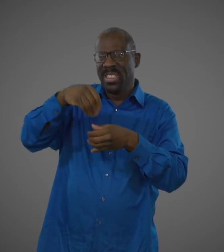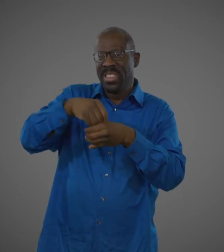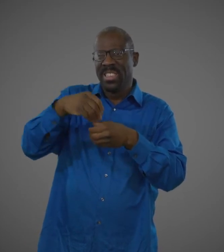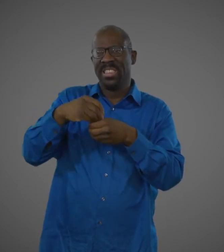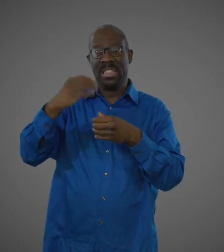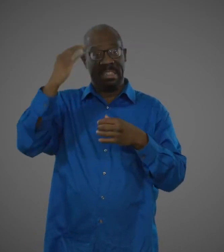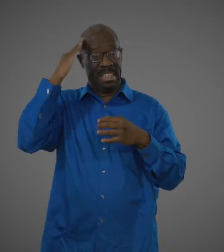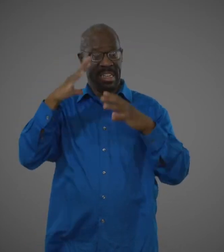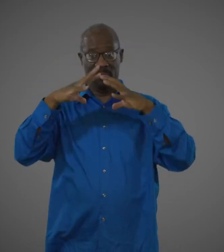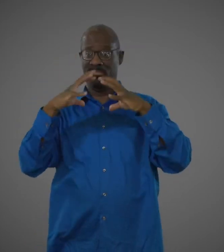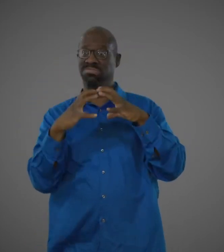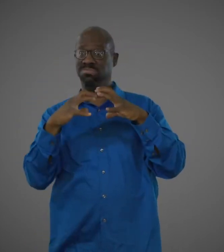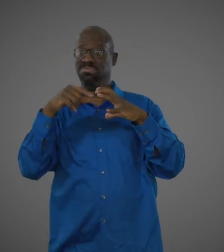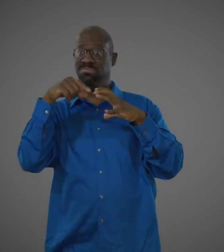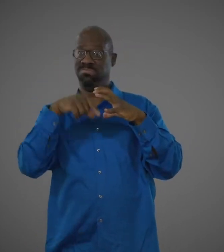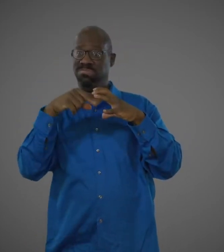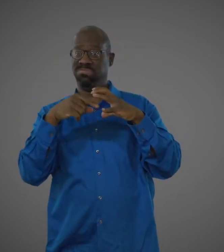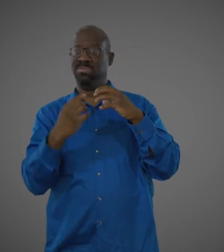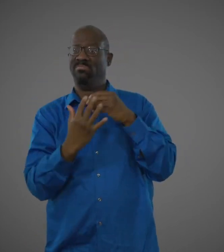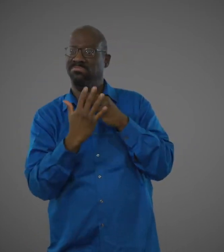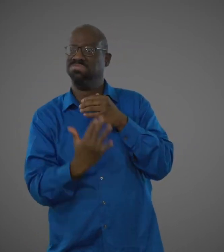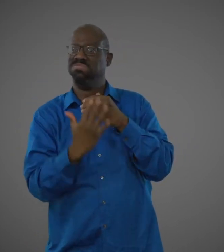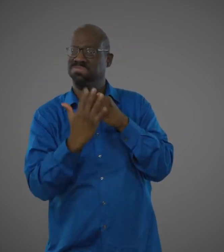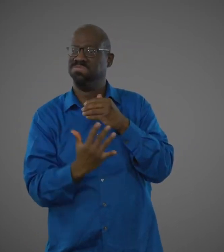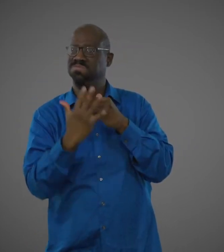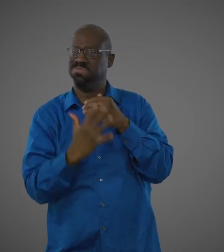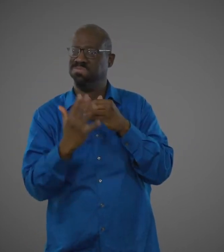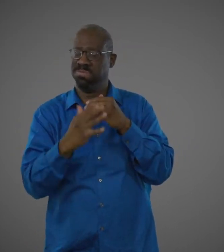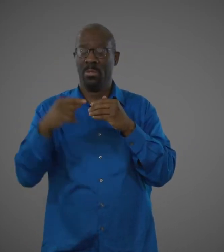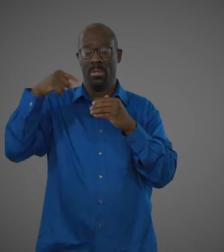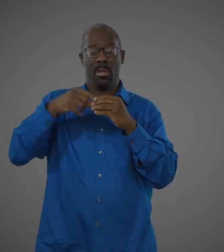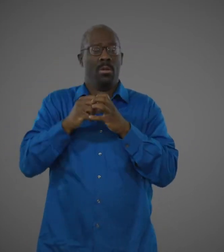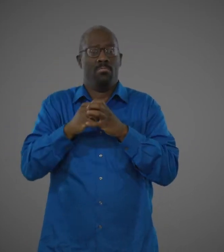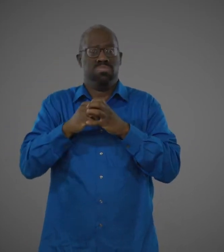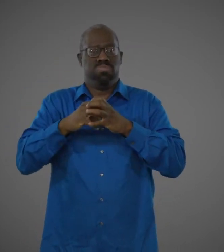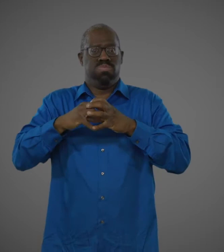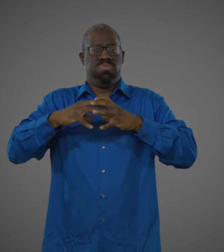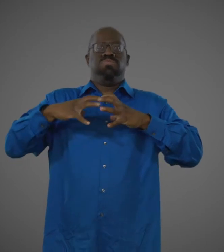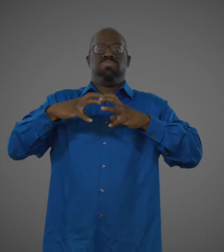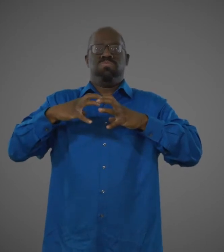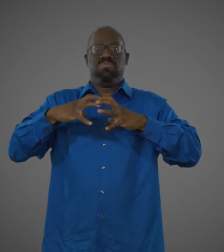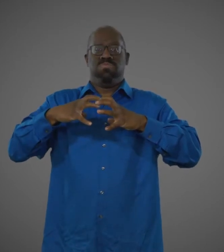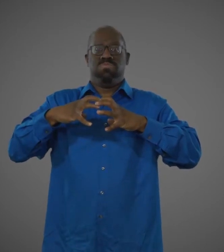That means there is bleeding inside of the brain, which then causes it to swell.